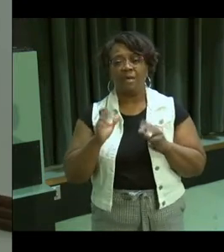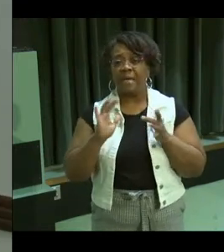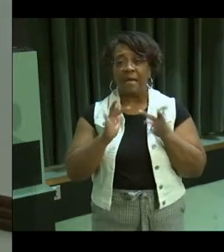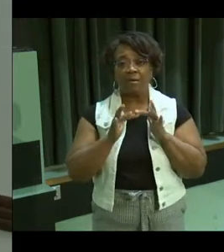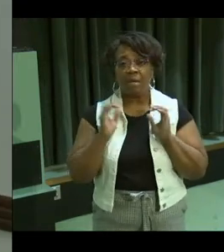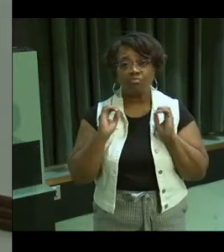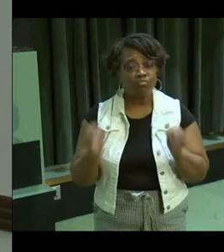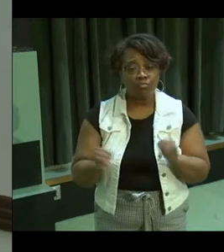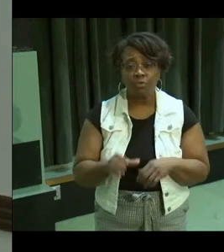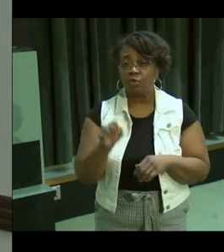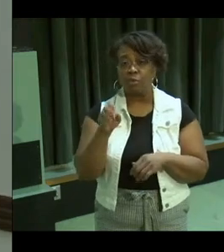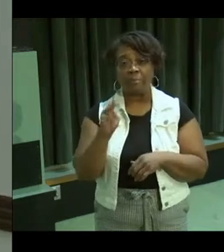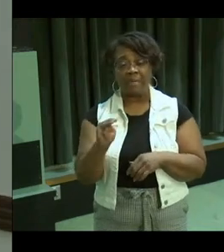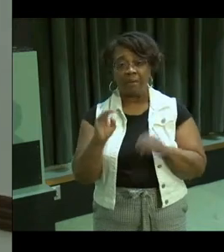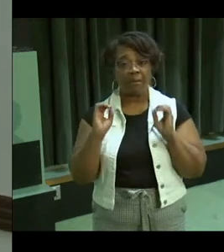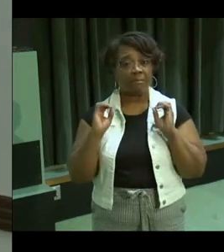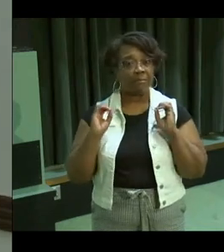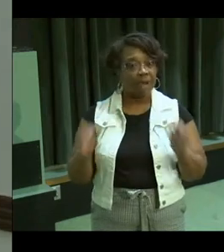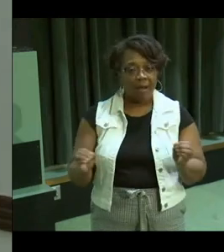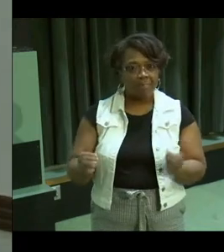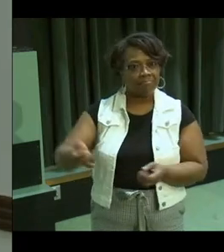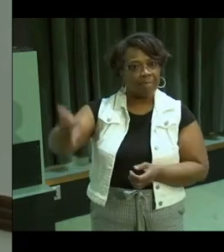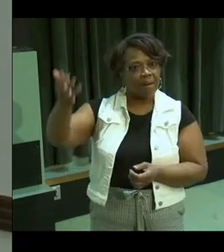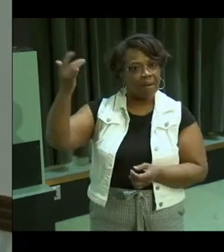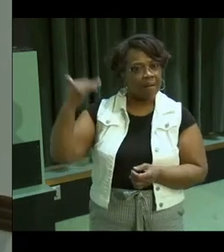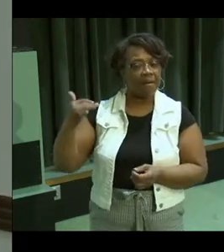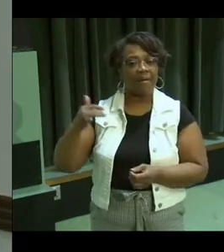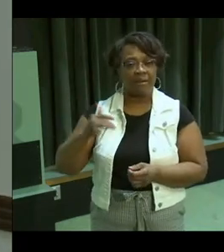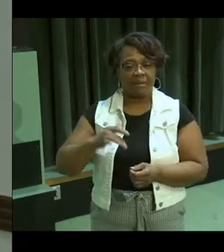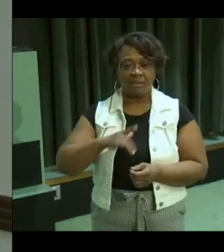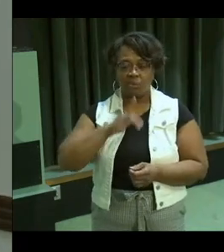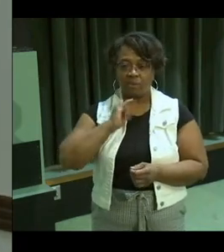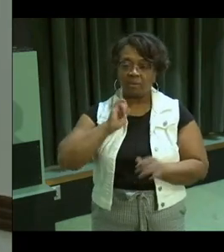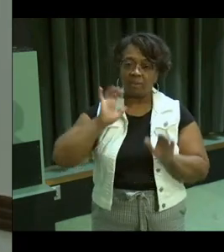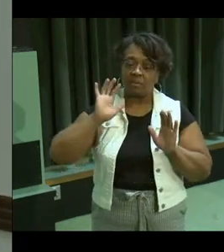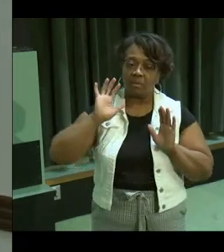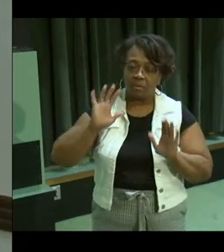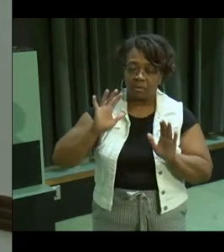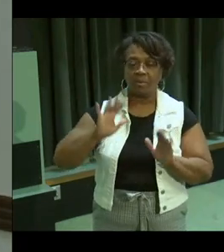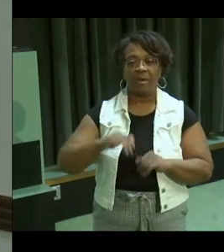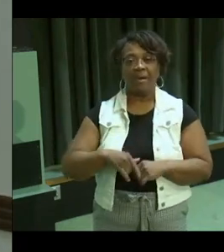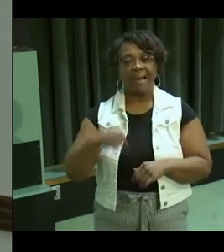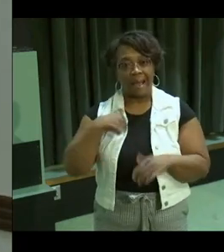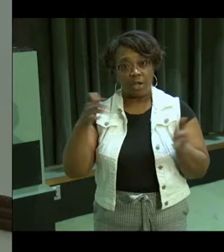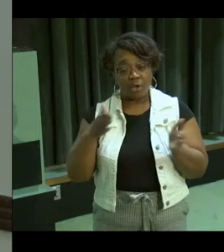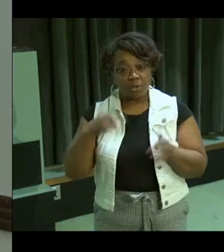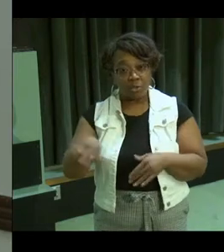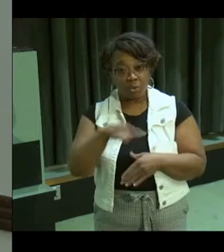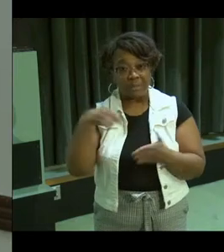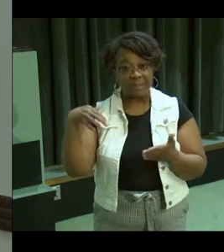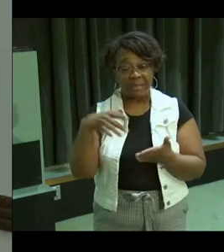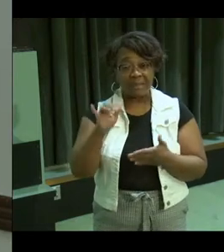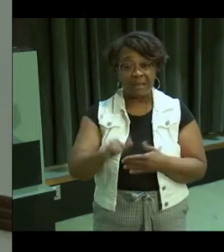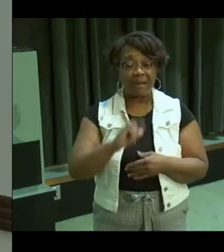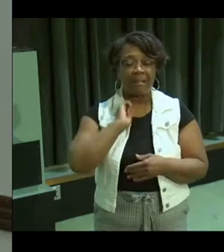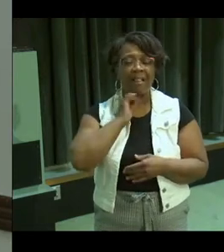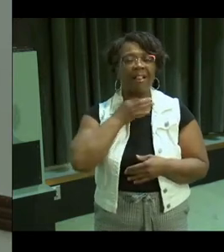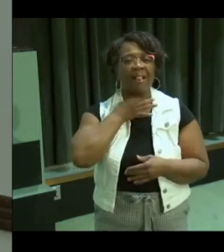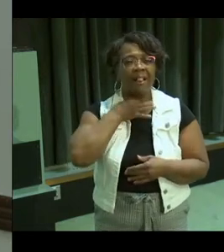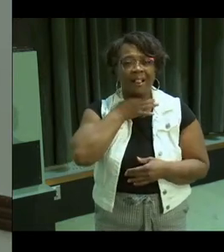internet, there was no social media. You know, it was it was incredibly remarkable. And I